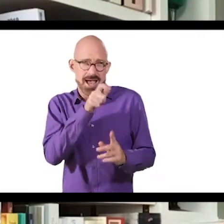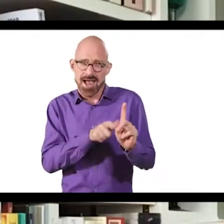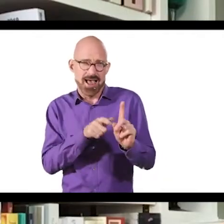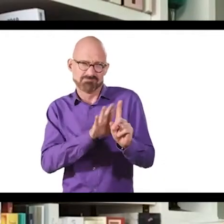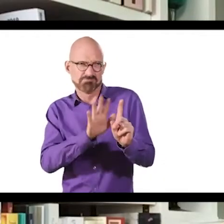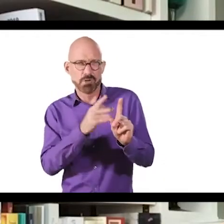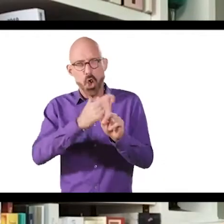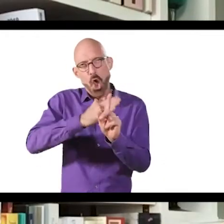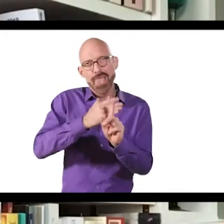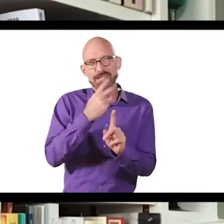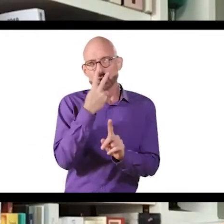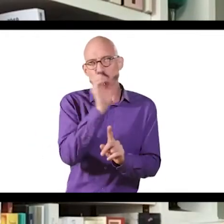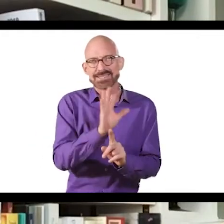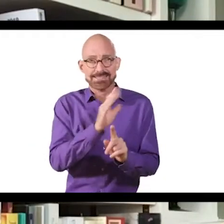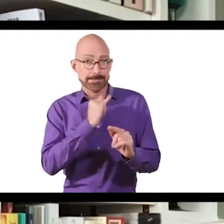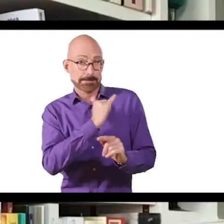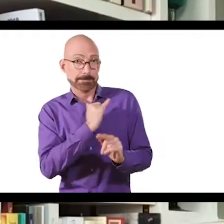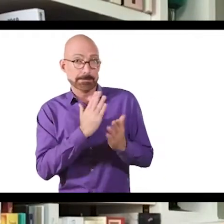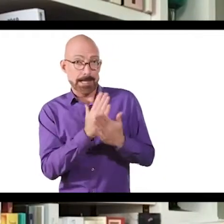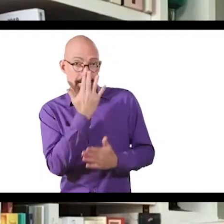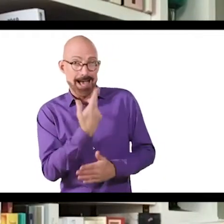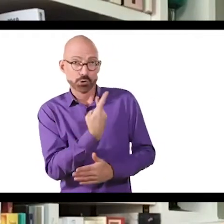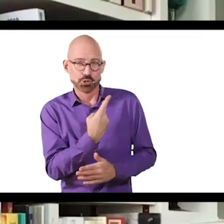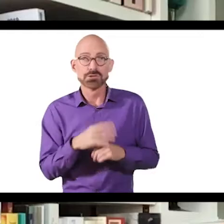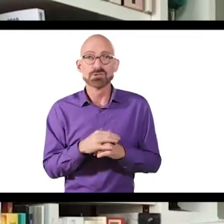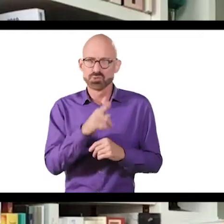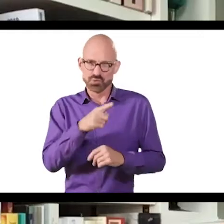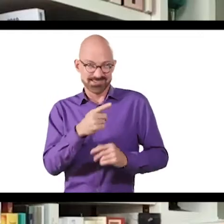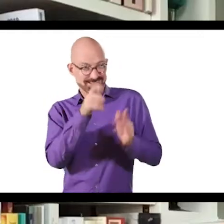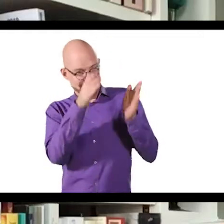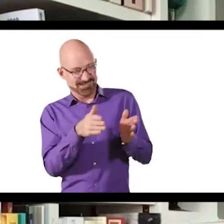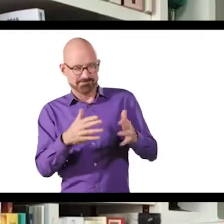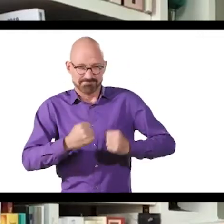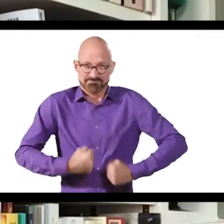the most amazing ass and thighs, from his hockey playing, ice hockey.